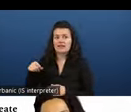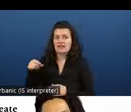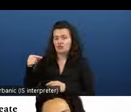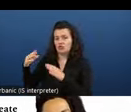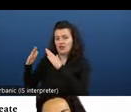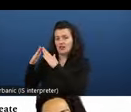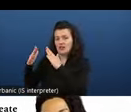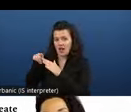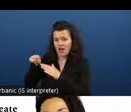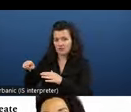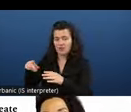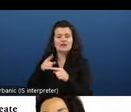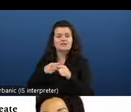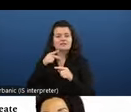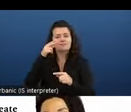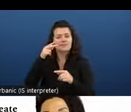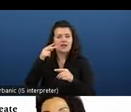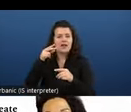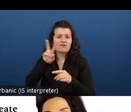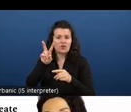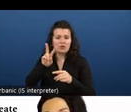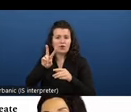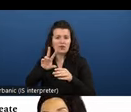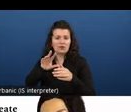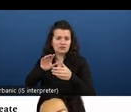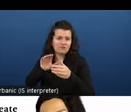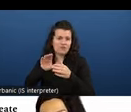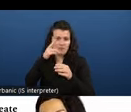worship for the blind, we, we 15:25:38 outsource the packaging of some of